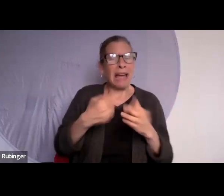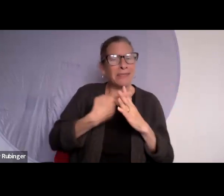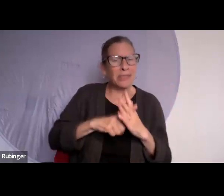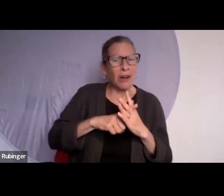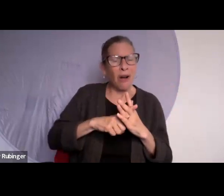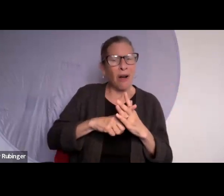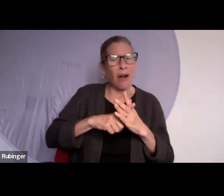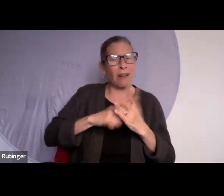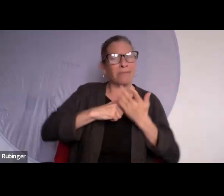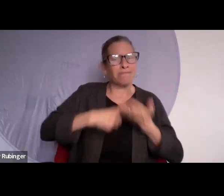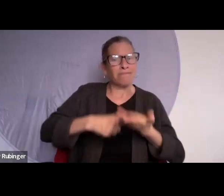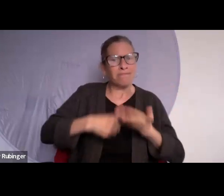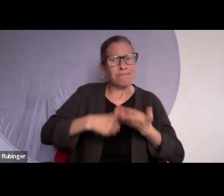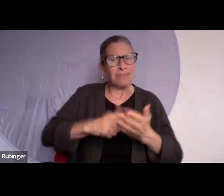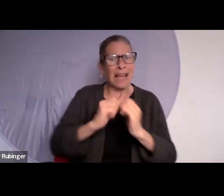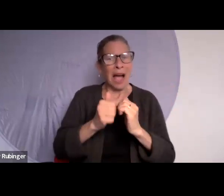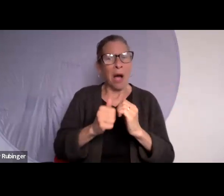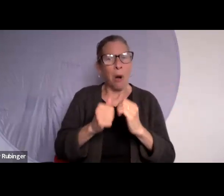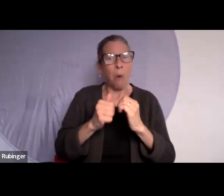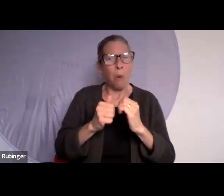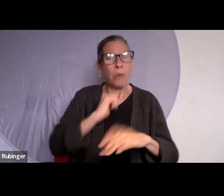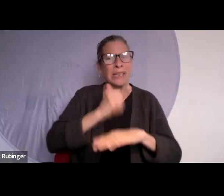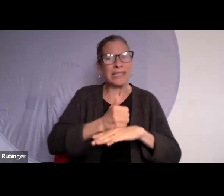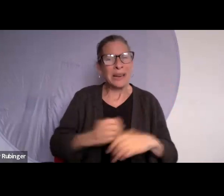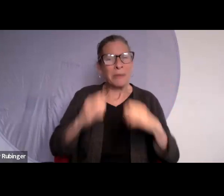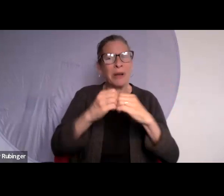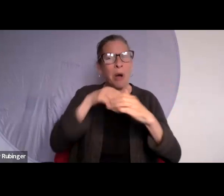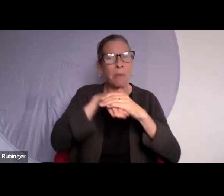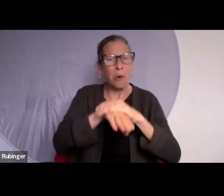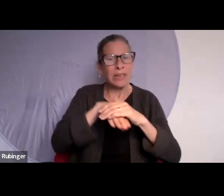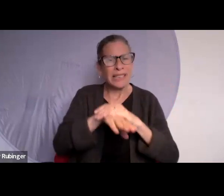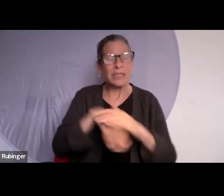make things more accessible. And how we can also use the tool to